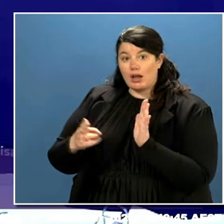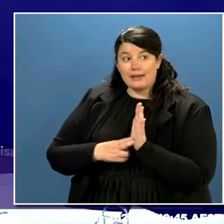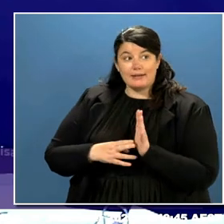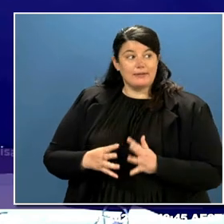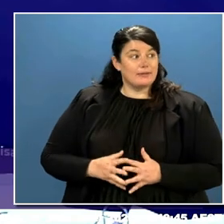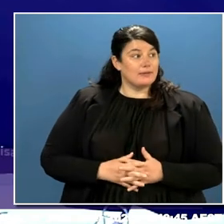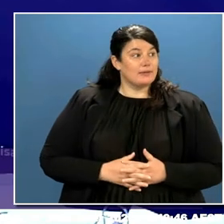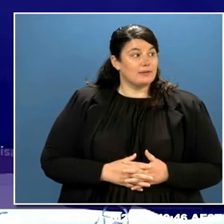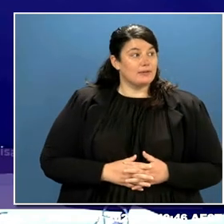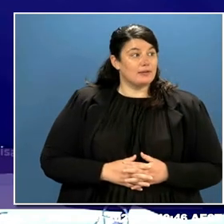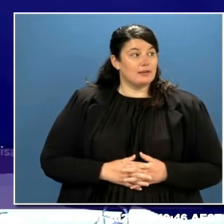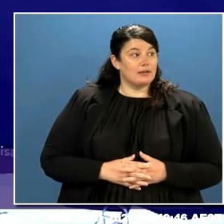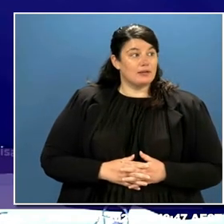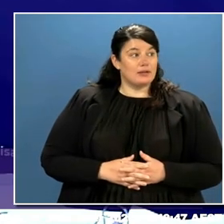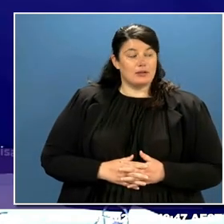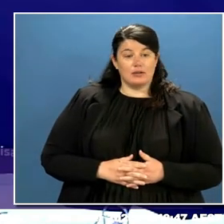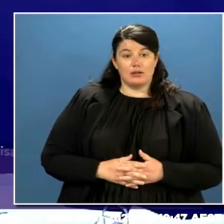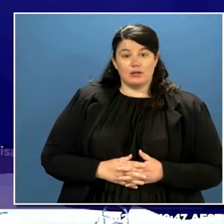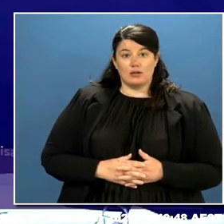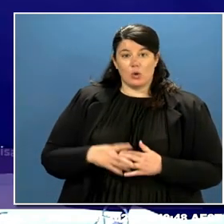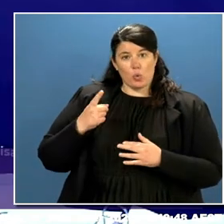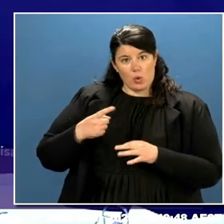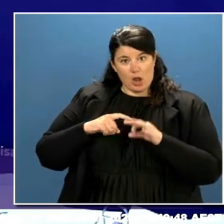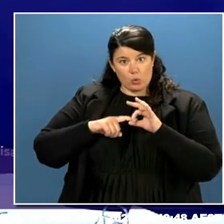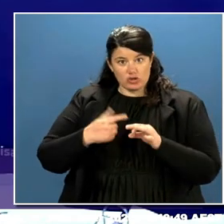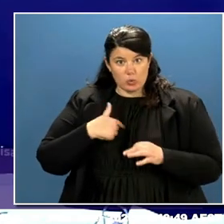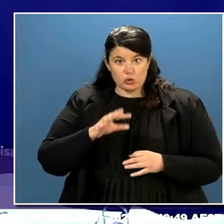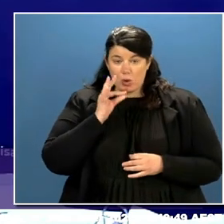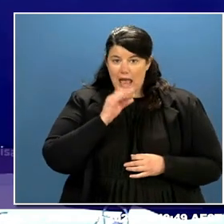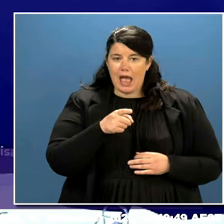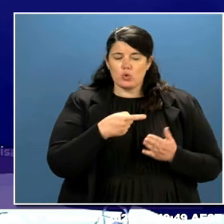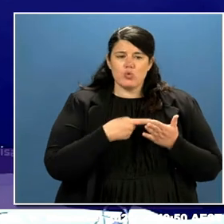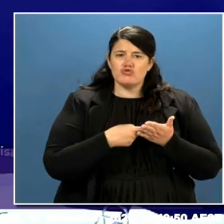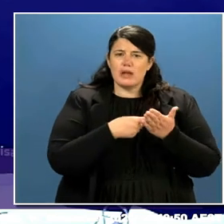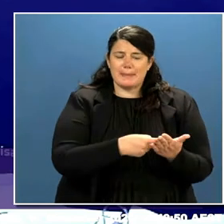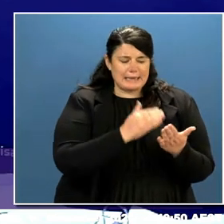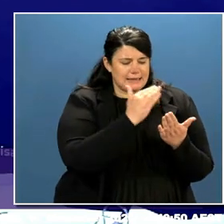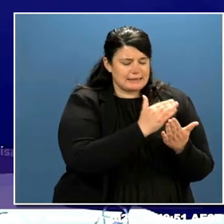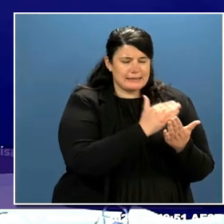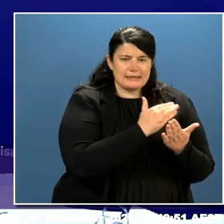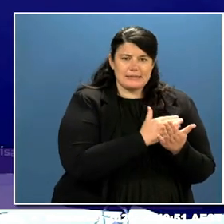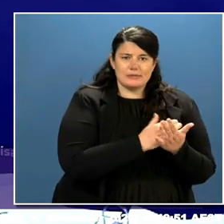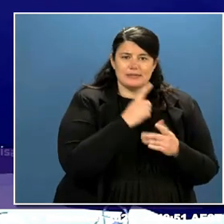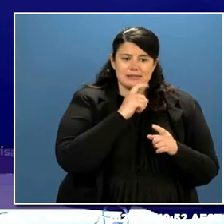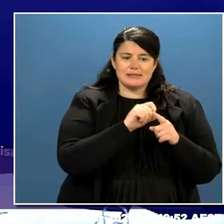Ella, there is one question I wanted to ask you: in your recommendation you said that Disability Employment Services